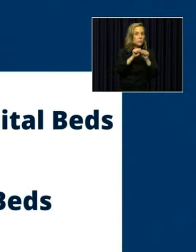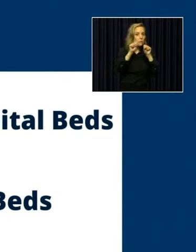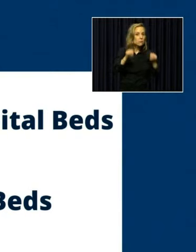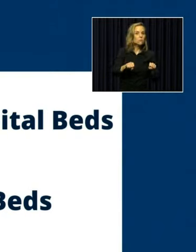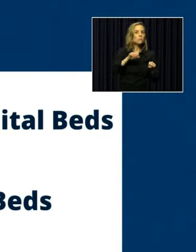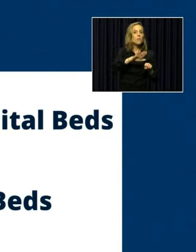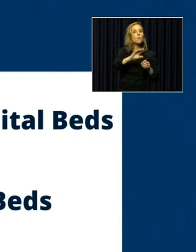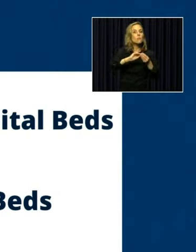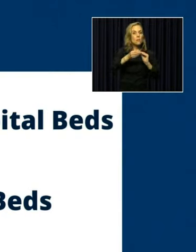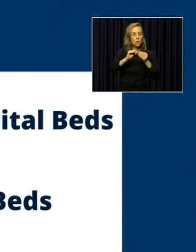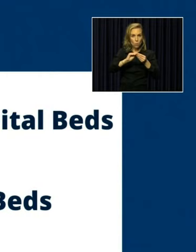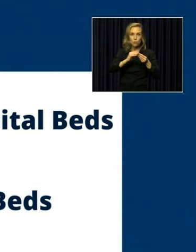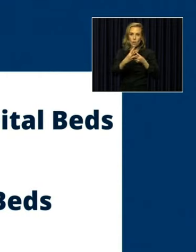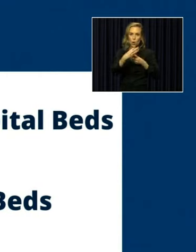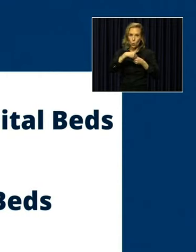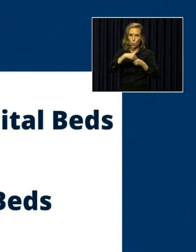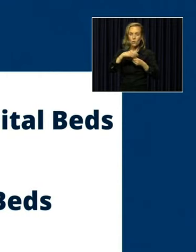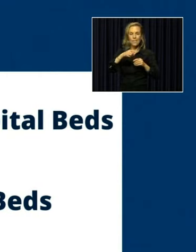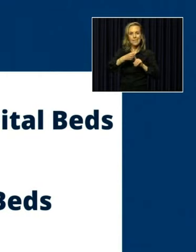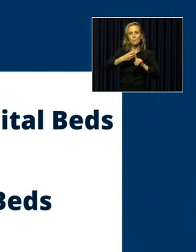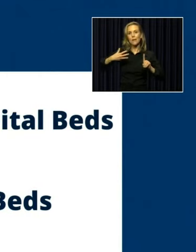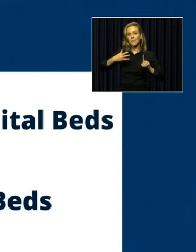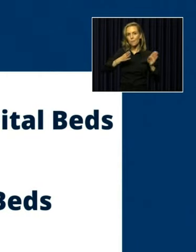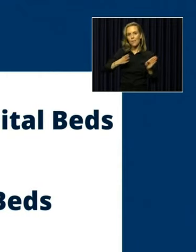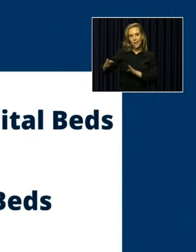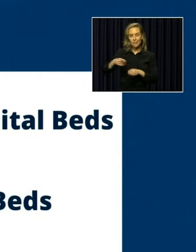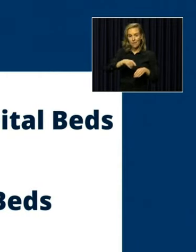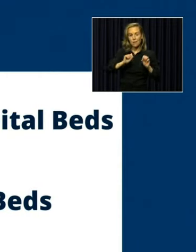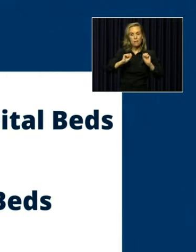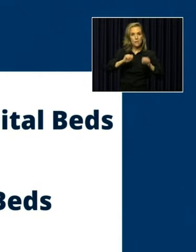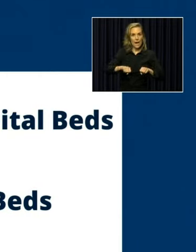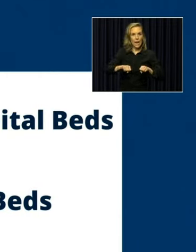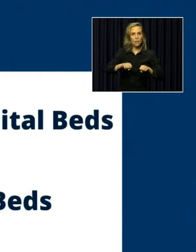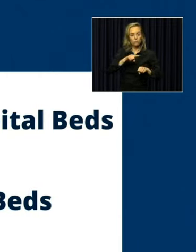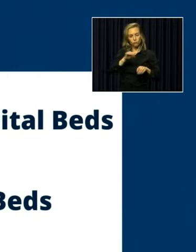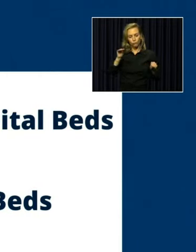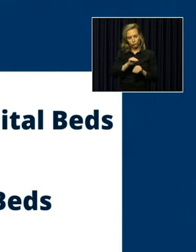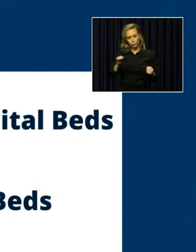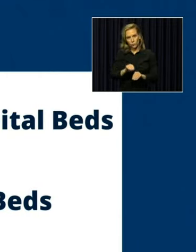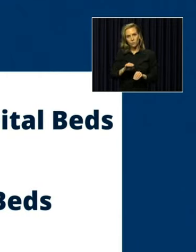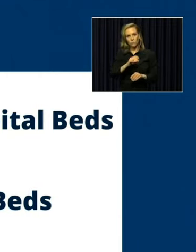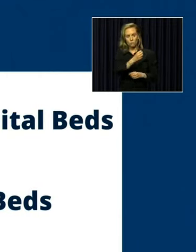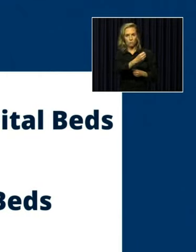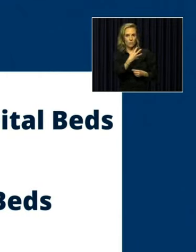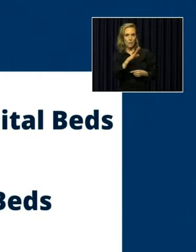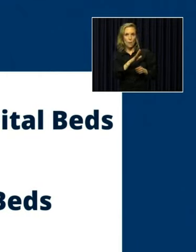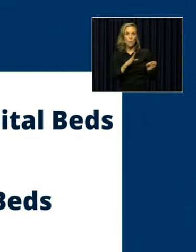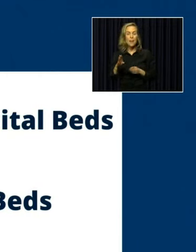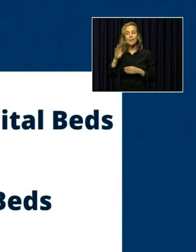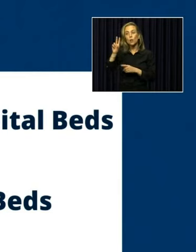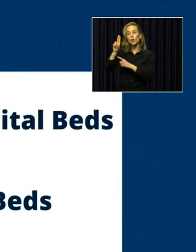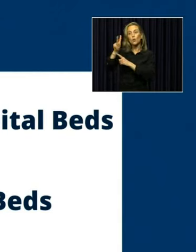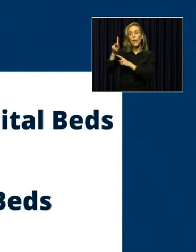CAPACITY. THE OTHER LIMITING FACTOR IS PPE, PERSONAL PROTECTIVE EQUIPMENT, AND WE'VE GOT A NEW